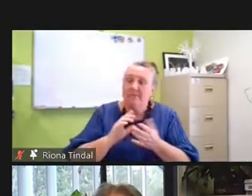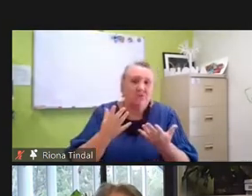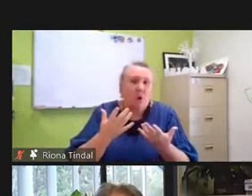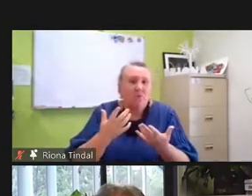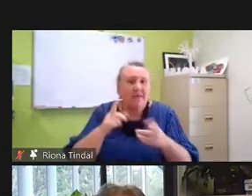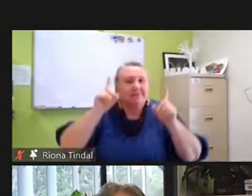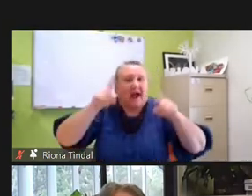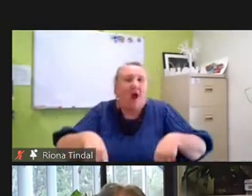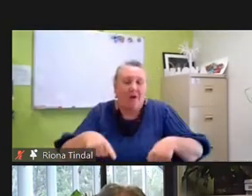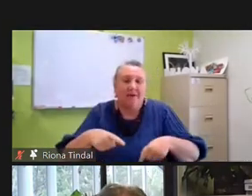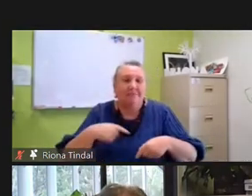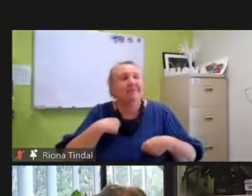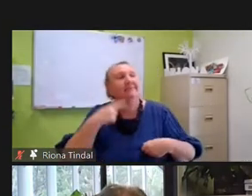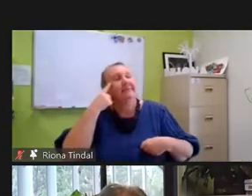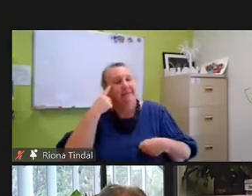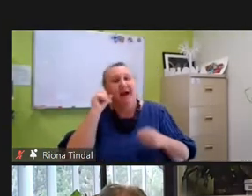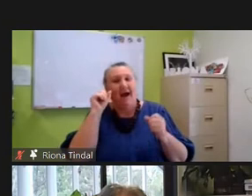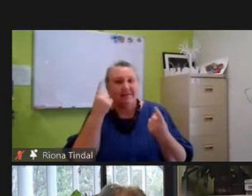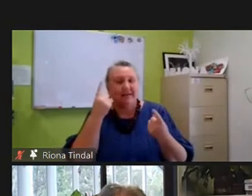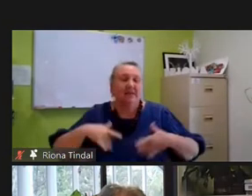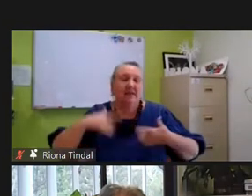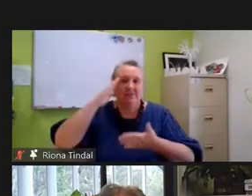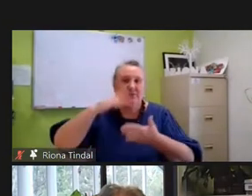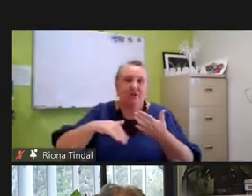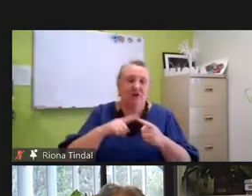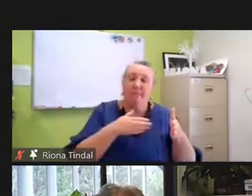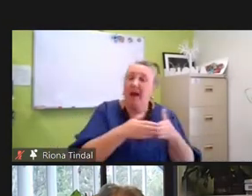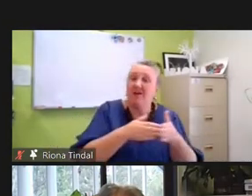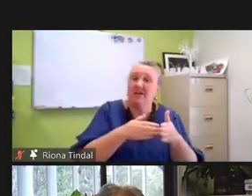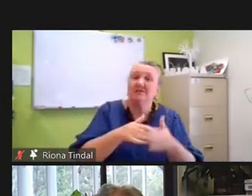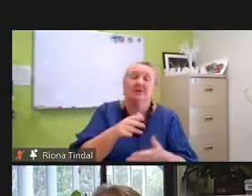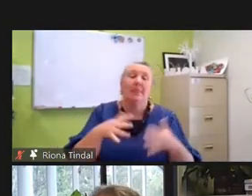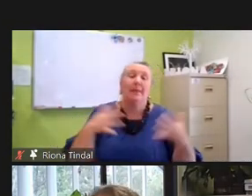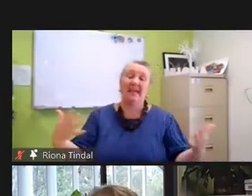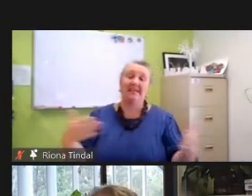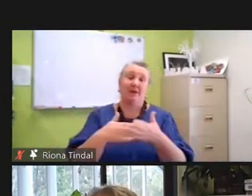visual language obviously, so that's really how I started then to understand true lived experience,